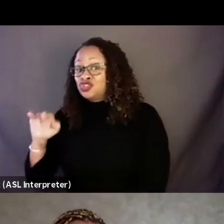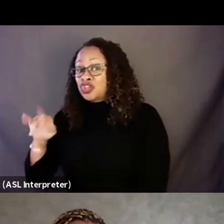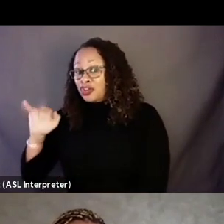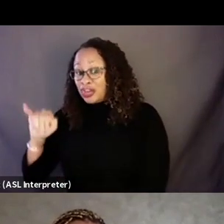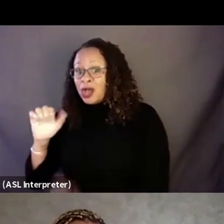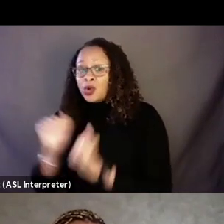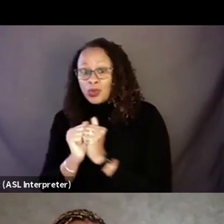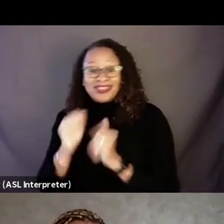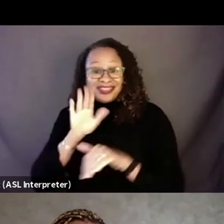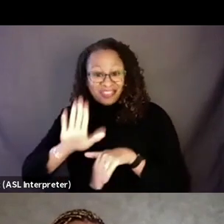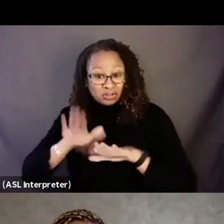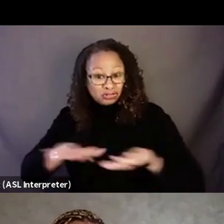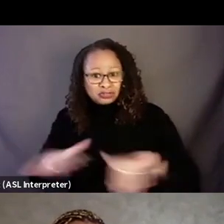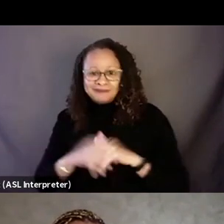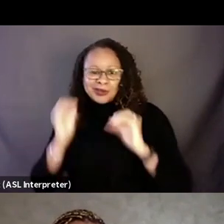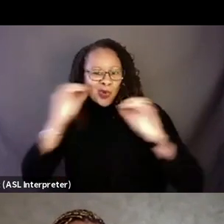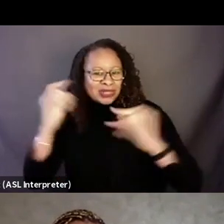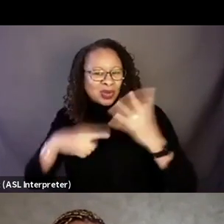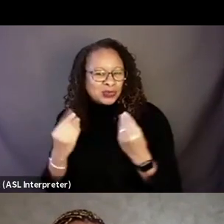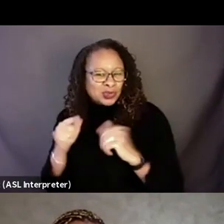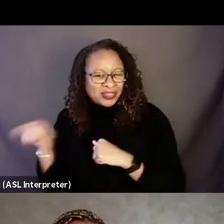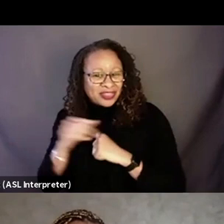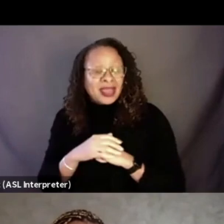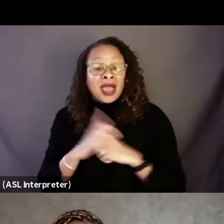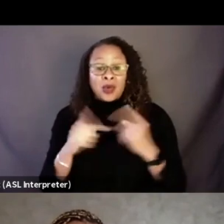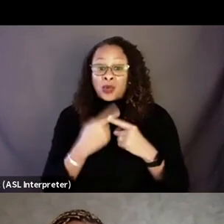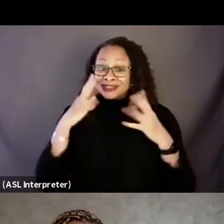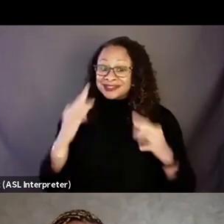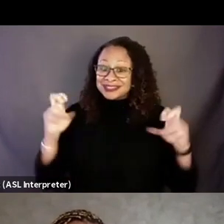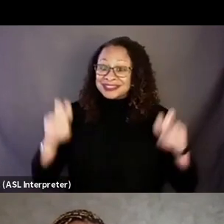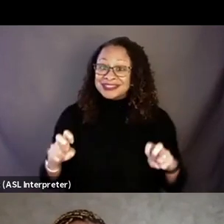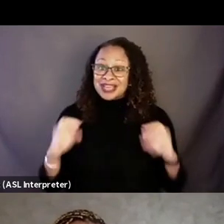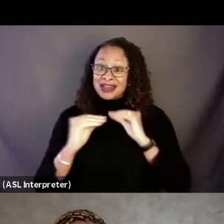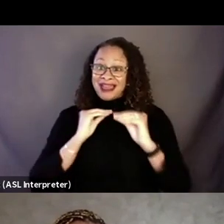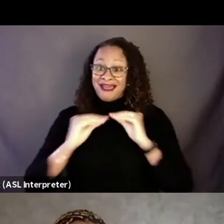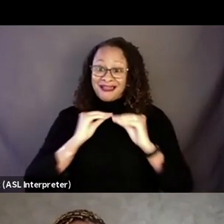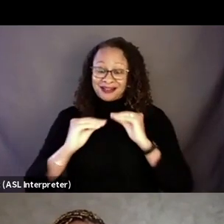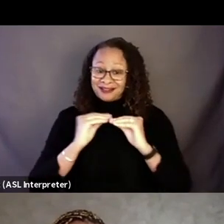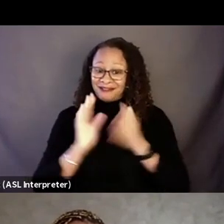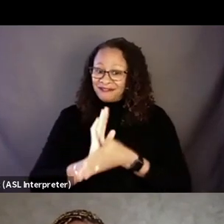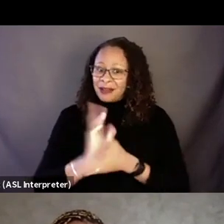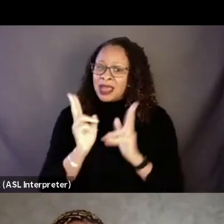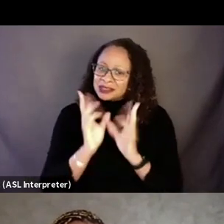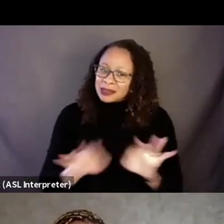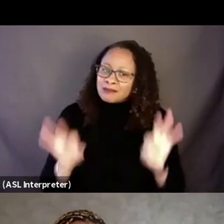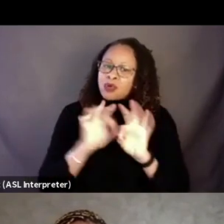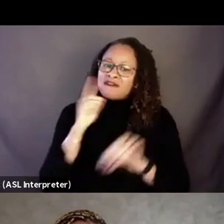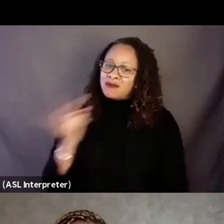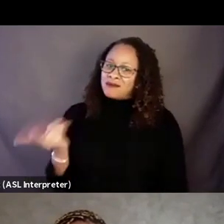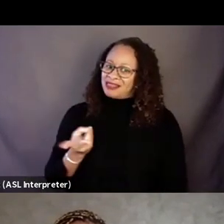So when we were putting the film together, like editing it it's like it's important for them to see an aspect